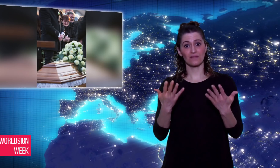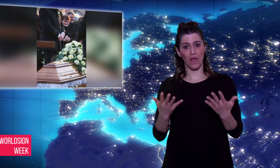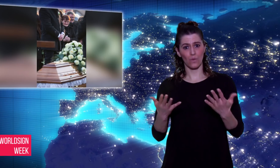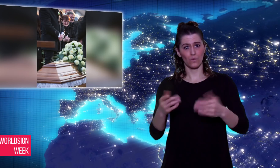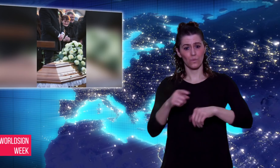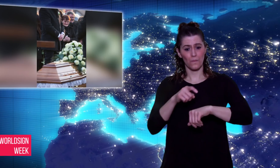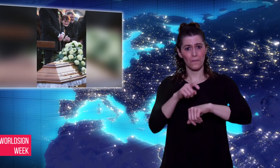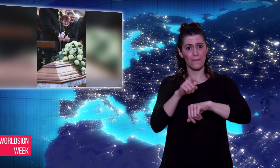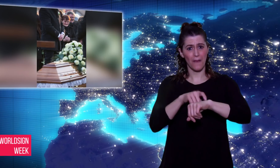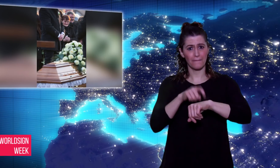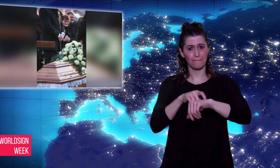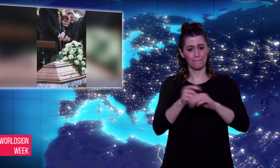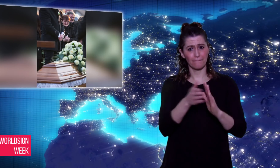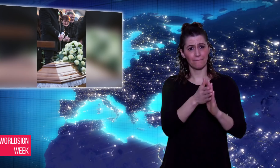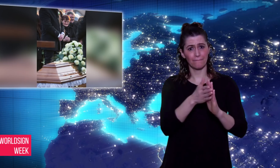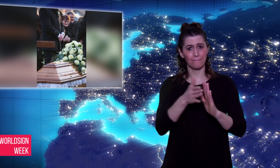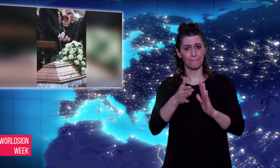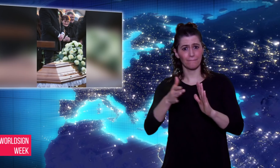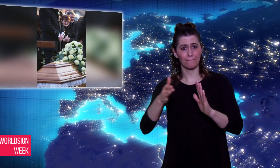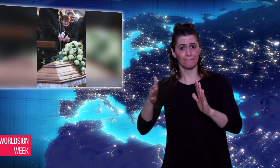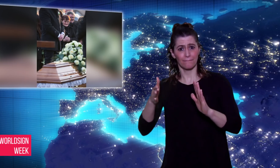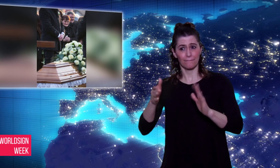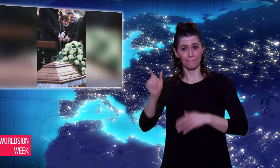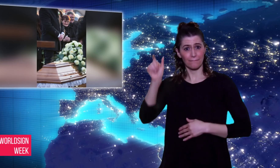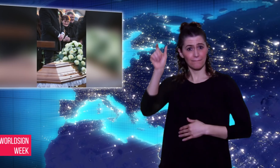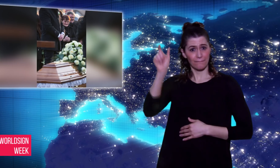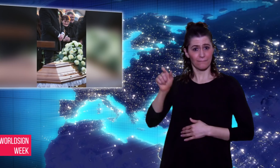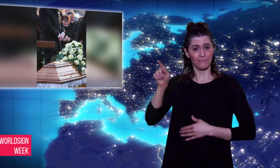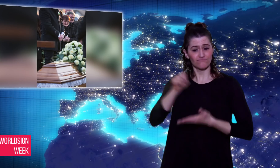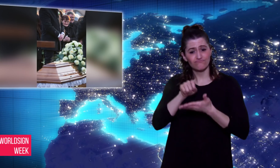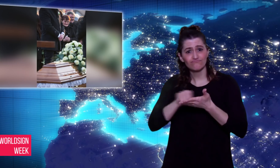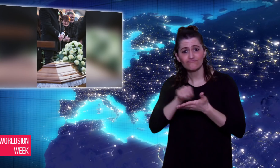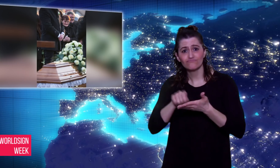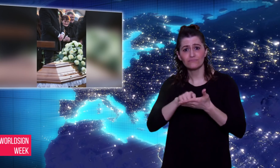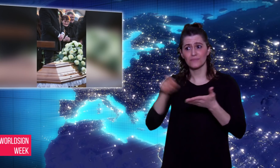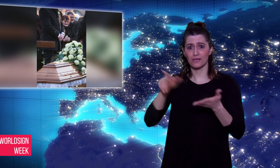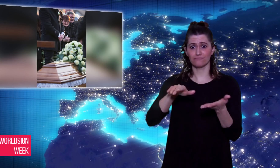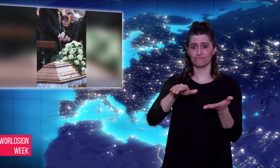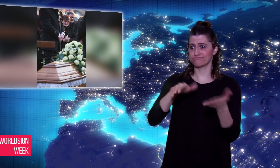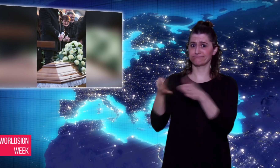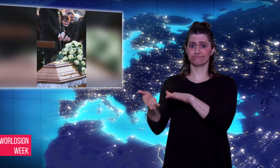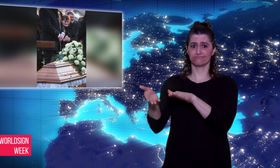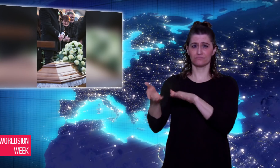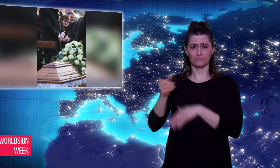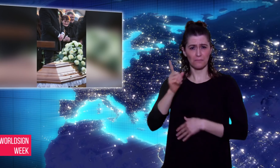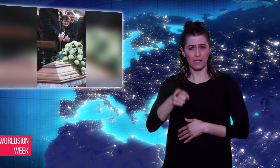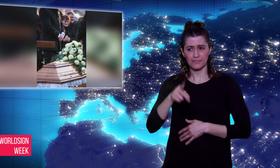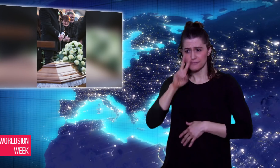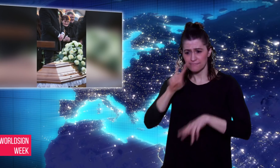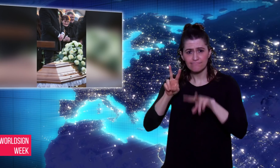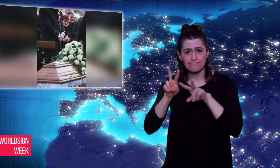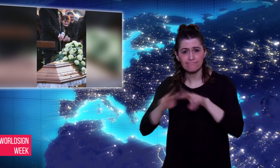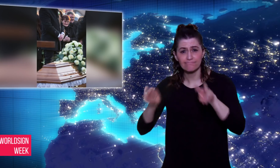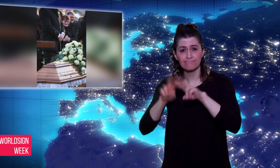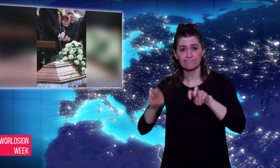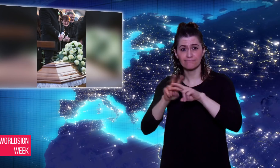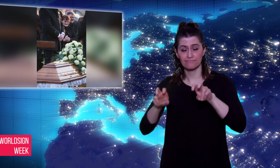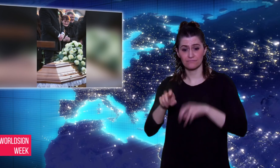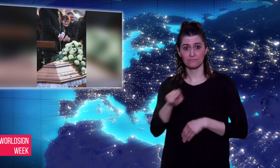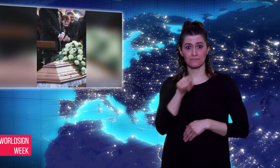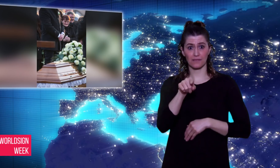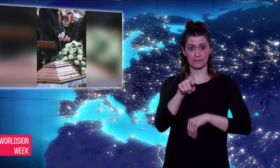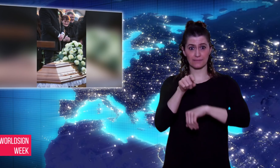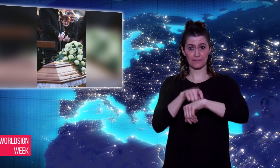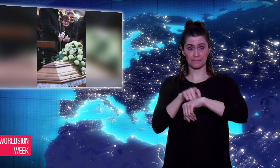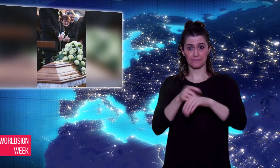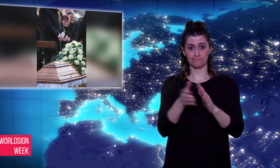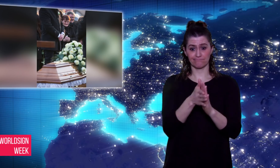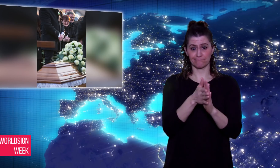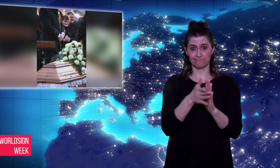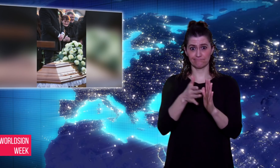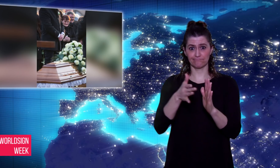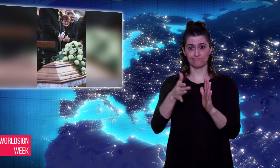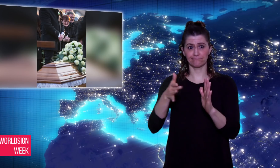The publication forced those officials to